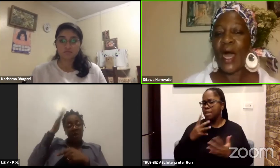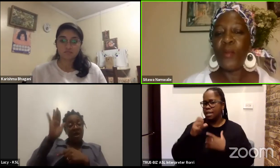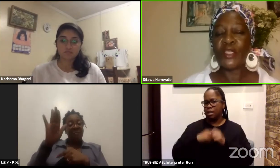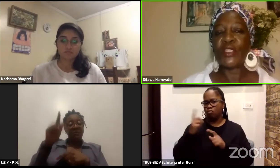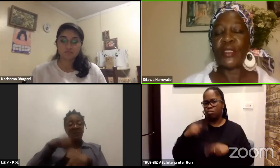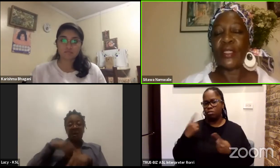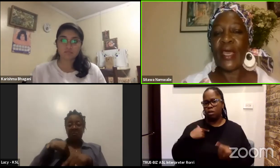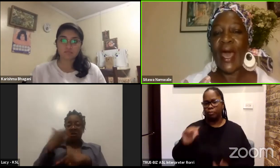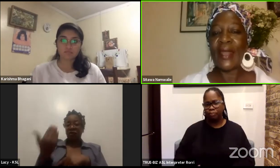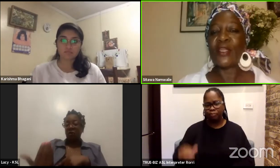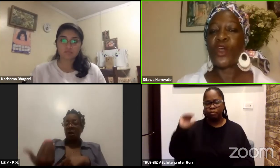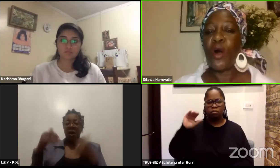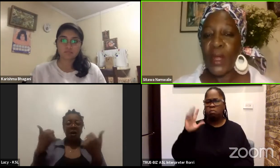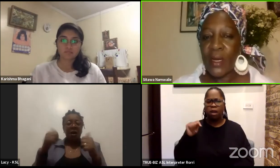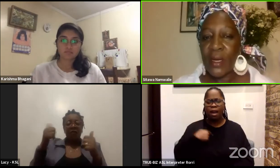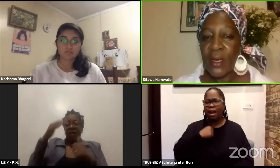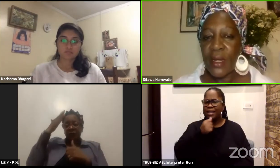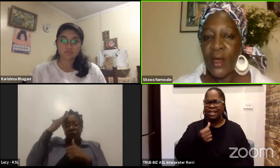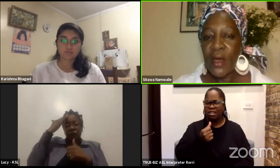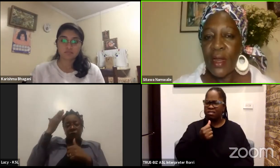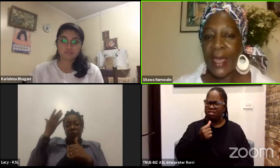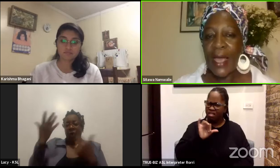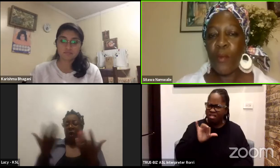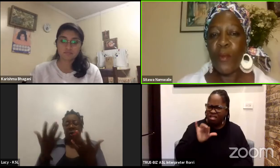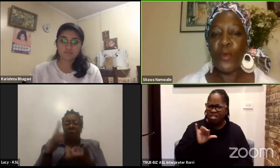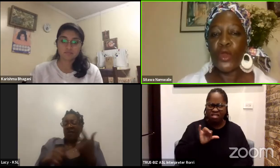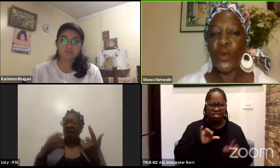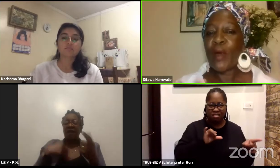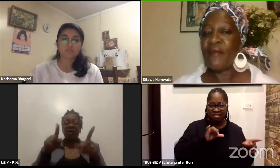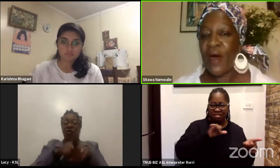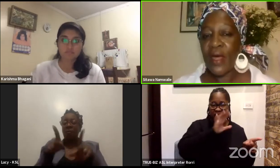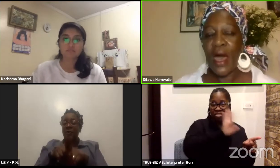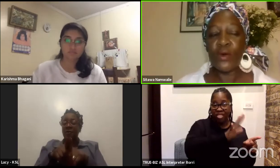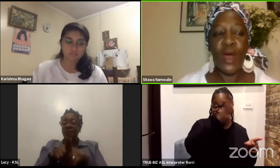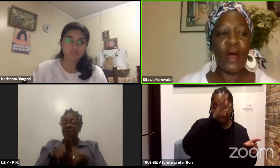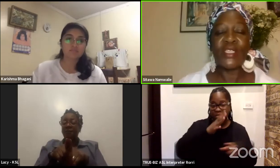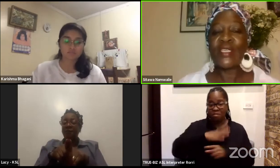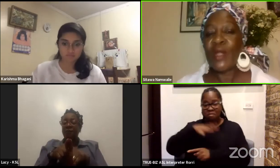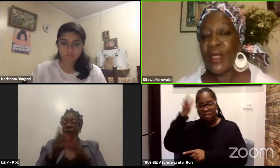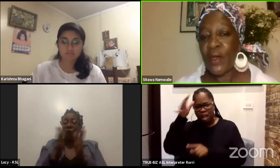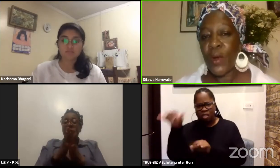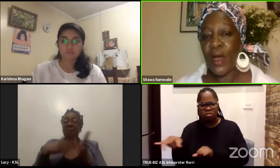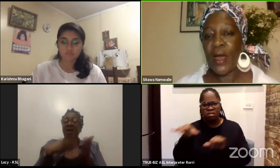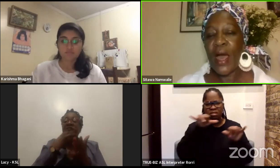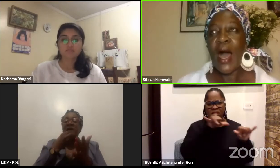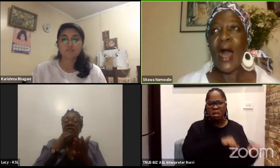how much they had in common with my father, how similar they were,